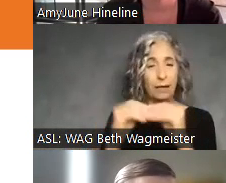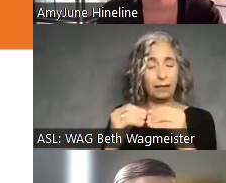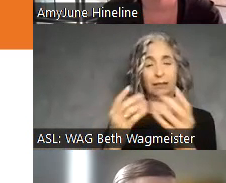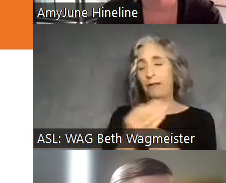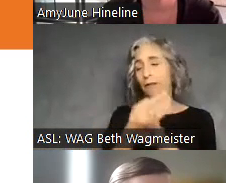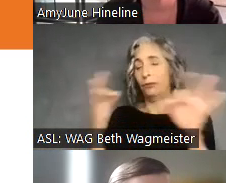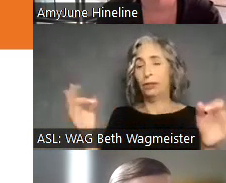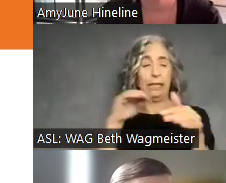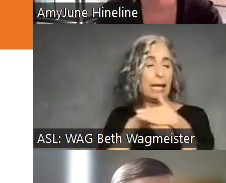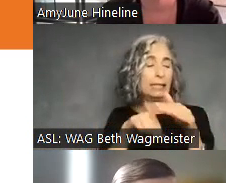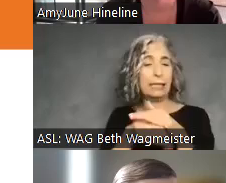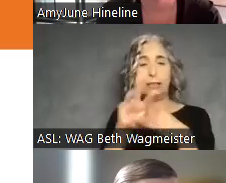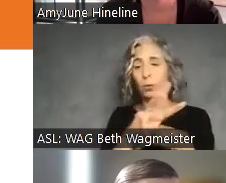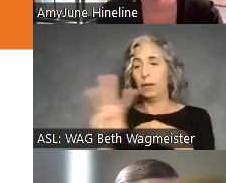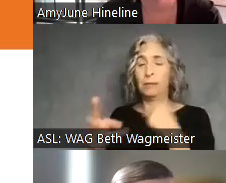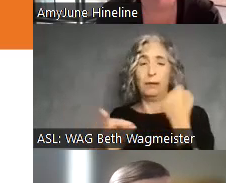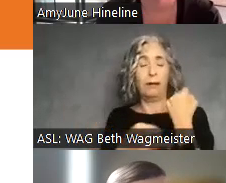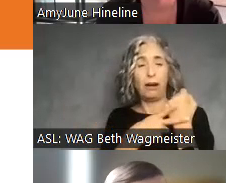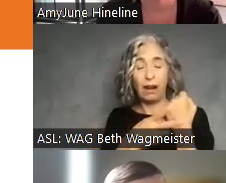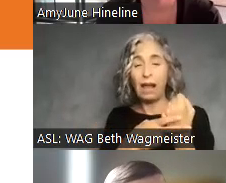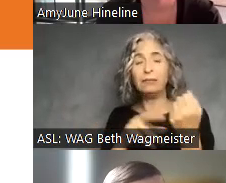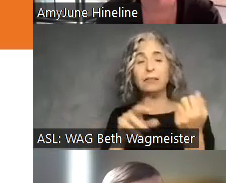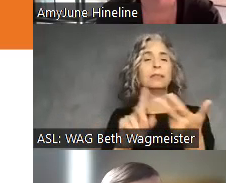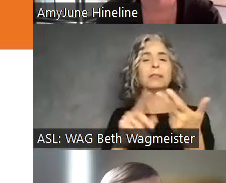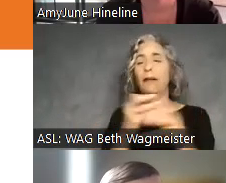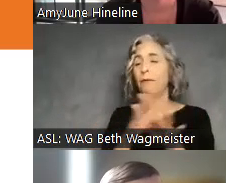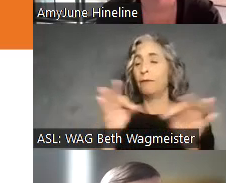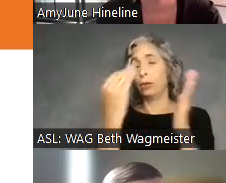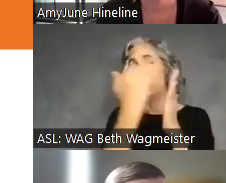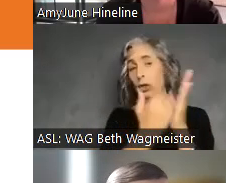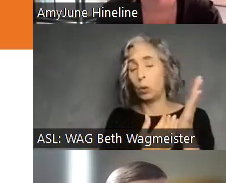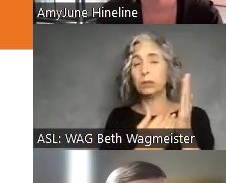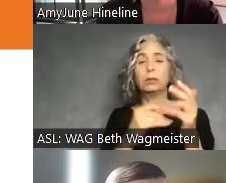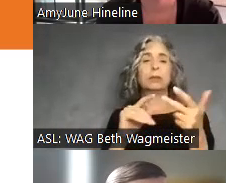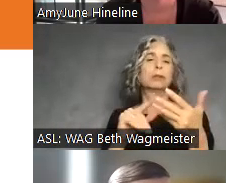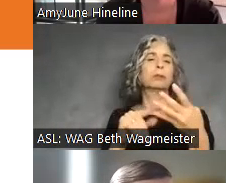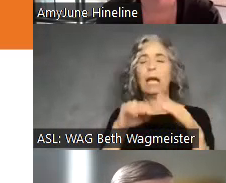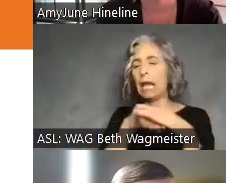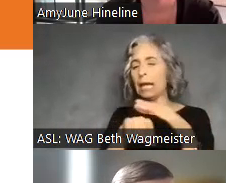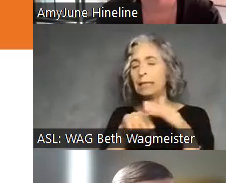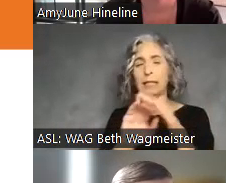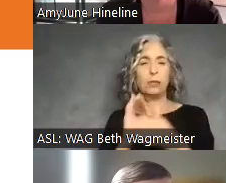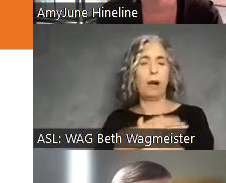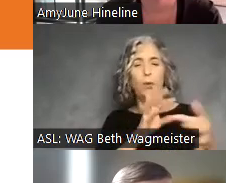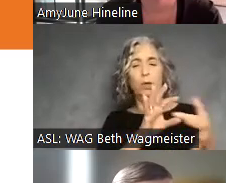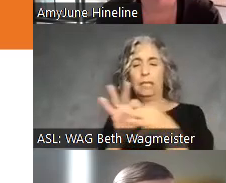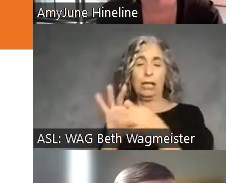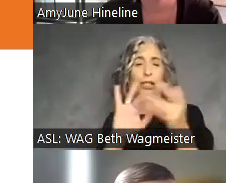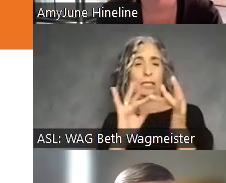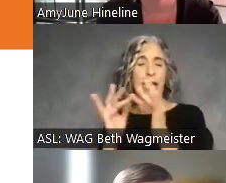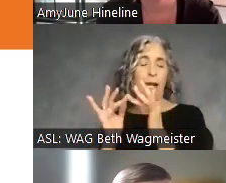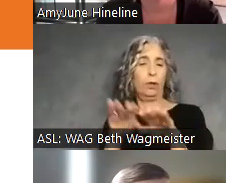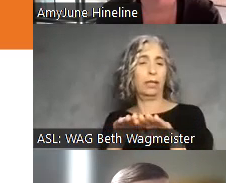And I recognize several names in here that are members, and I just want to remind anyone that